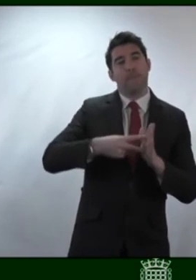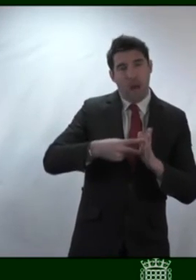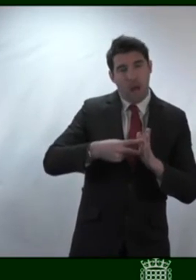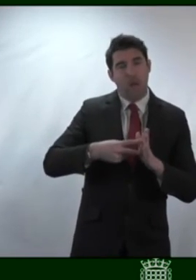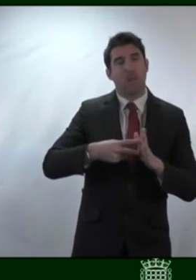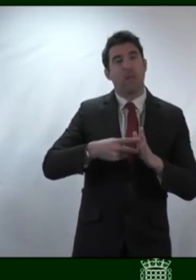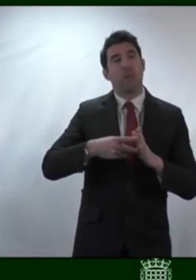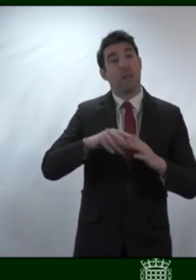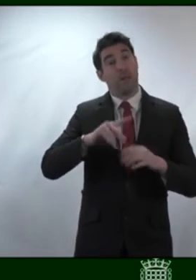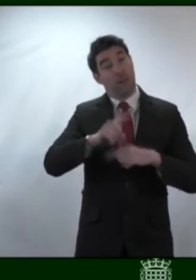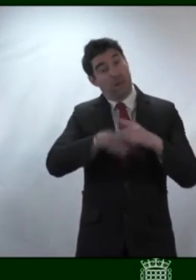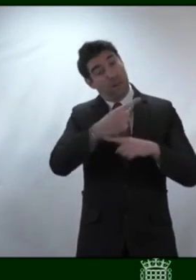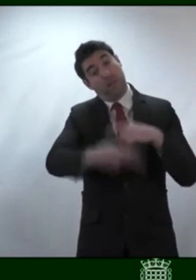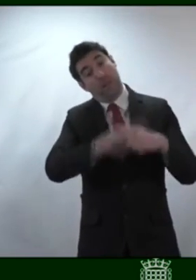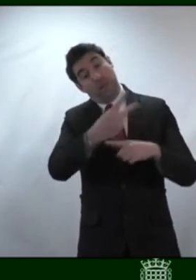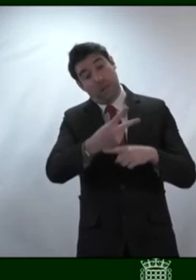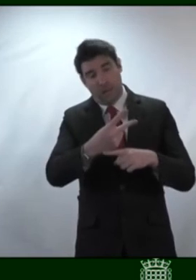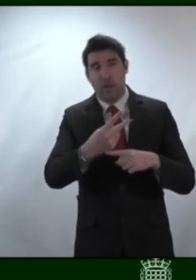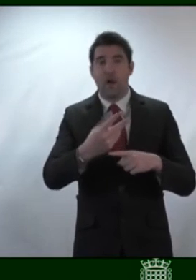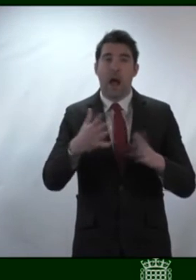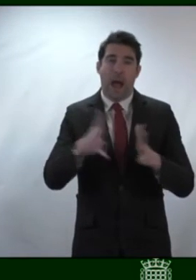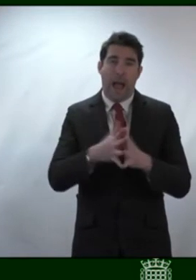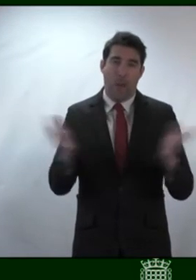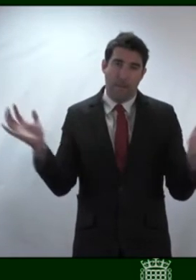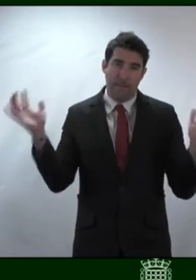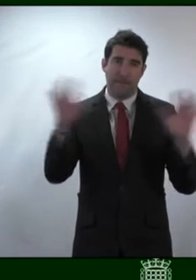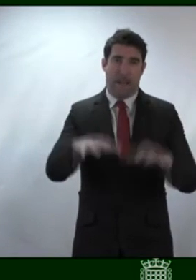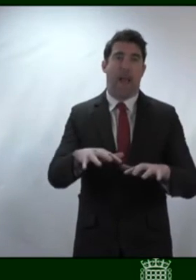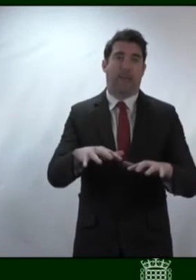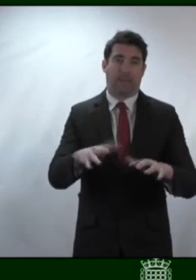Derbyshire Dales in particular. >> Colum Eastwood (Foyle) (SDLP)